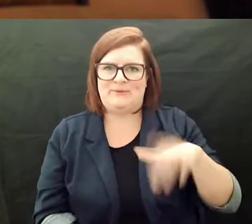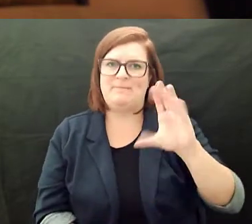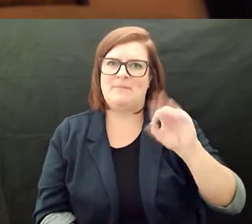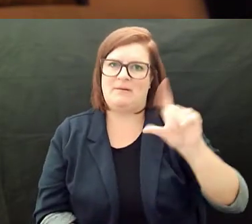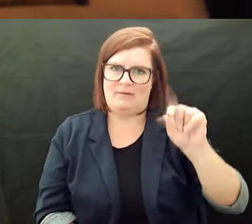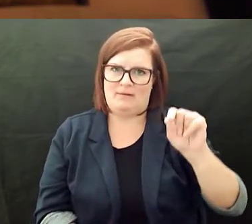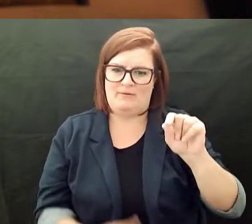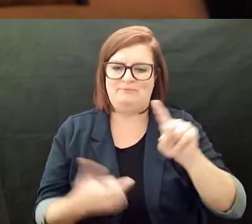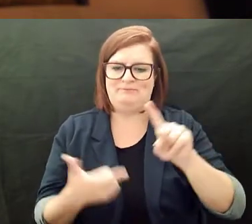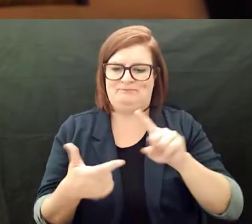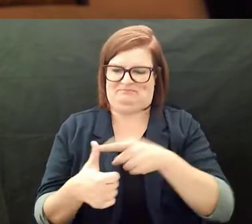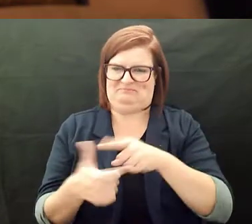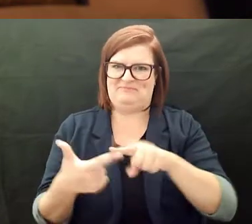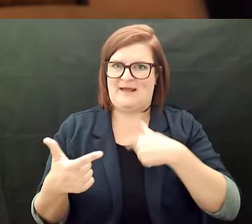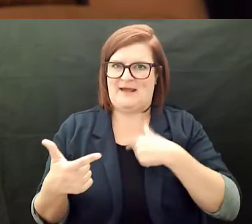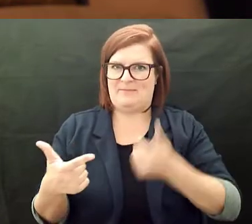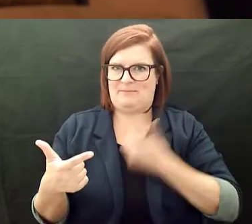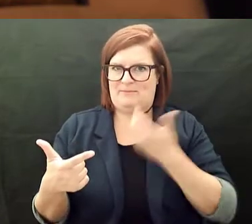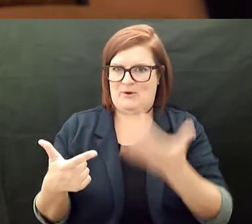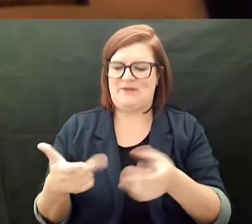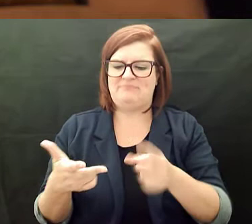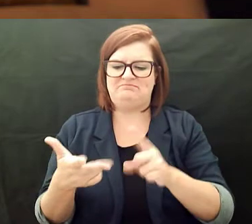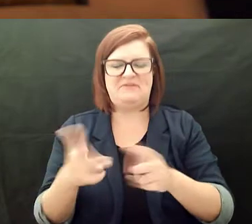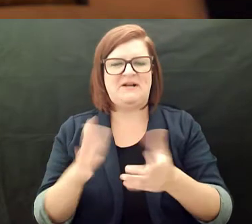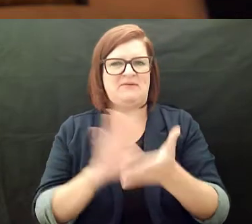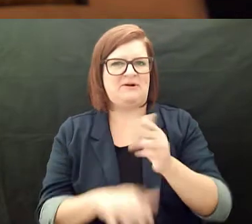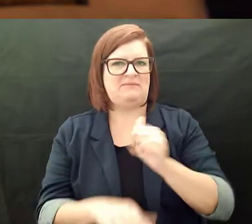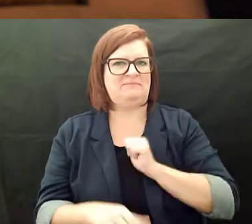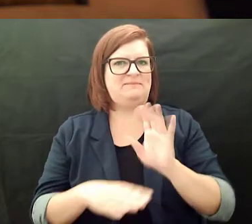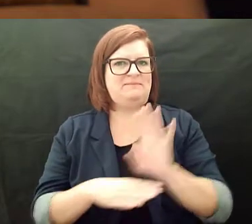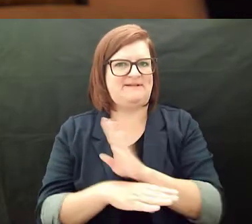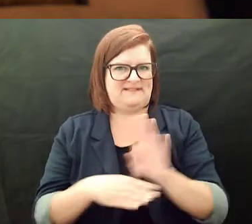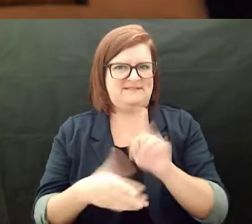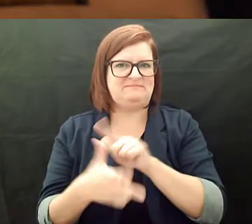I am a Colorado native, I'm a poet, and an entrepreneur.